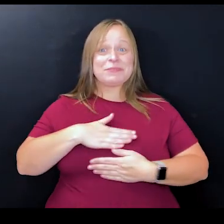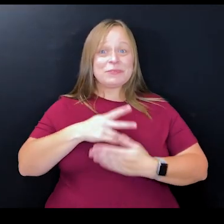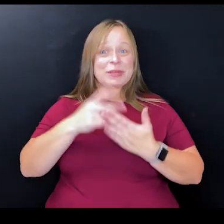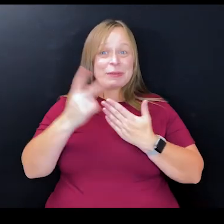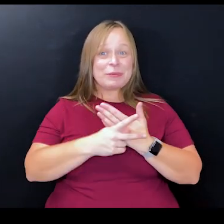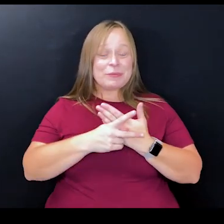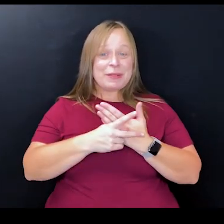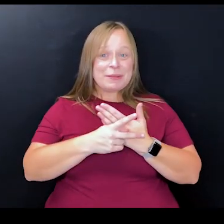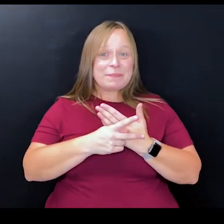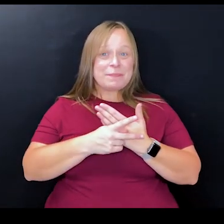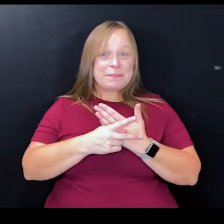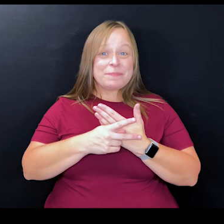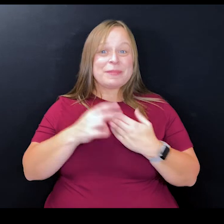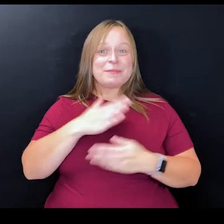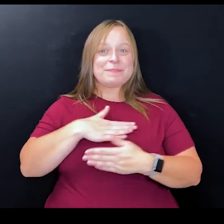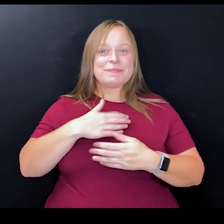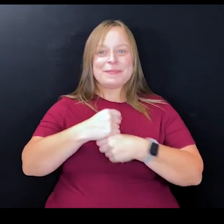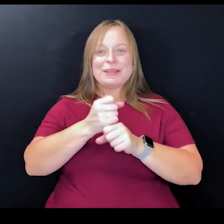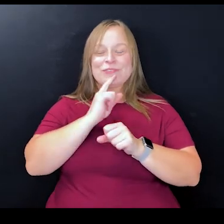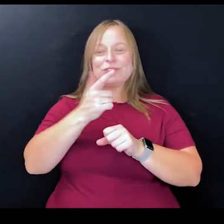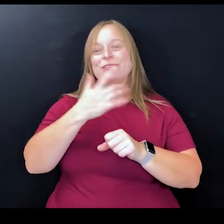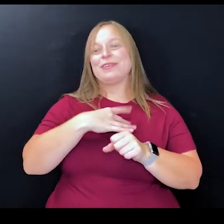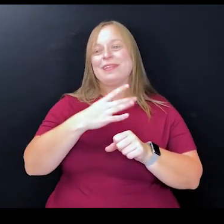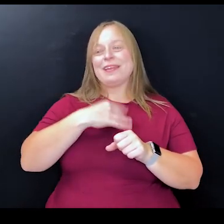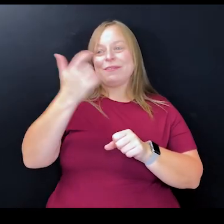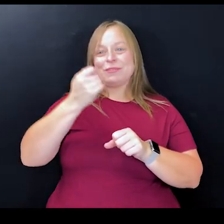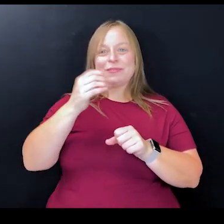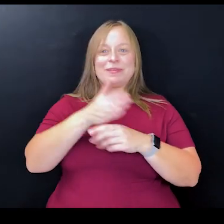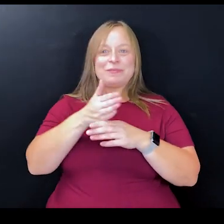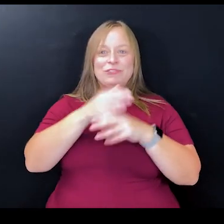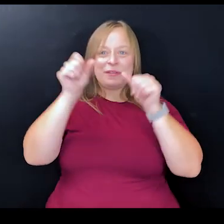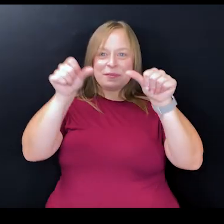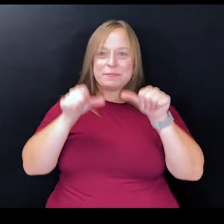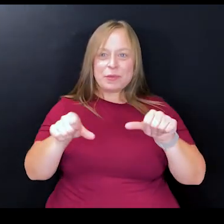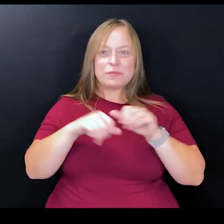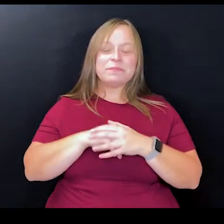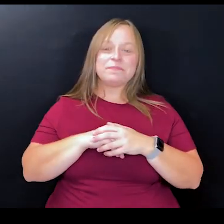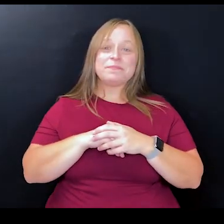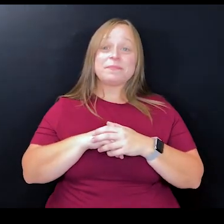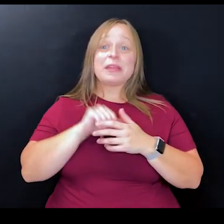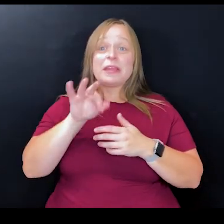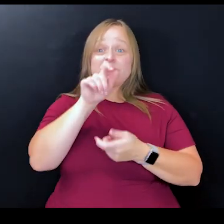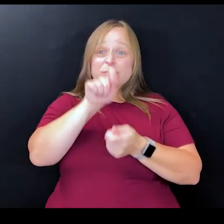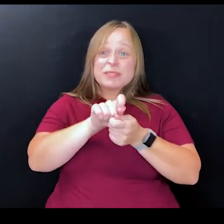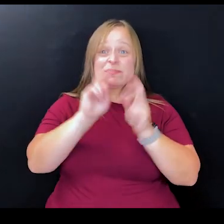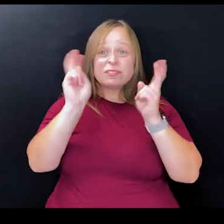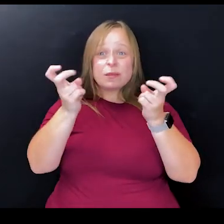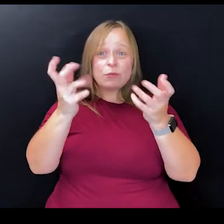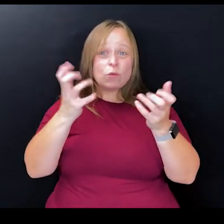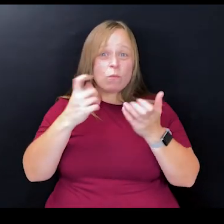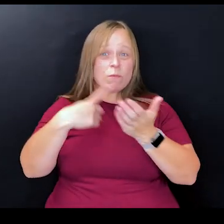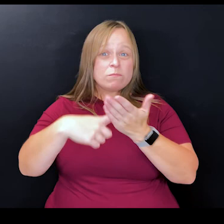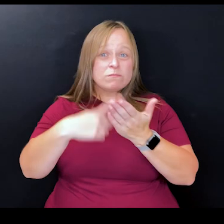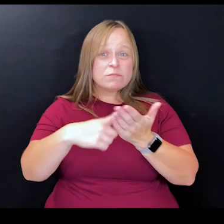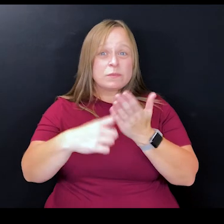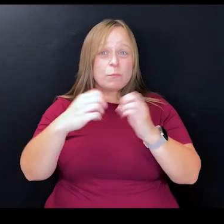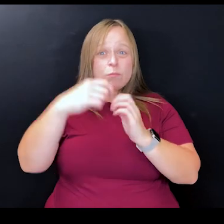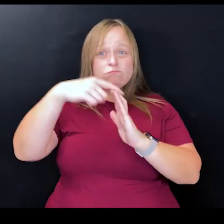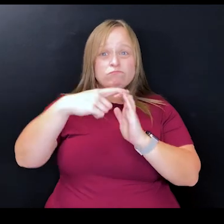If you enjoyed our program, make sure to subscribe, like and share this post. If there is a subject you would like us to discuss,